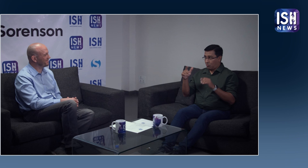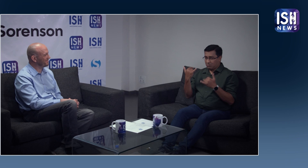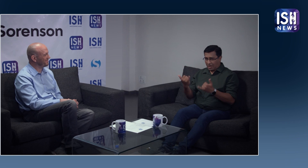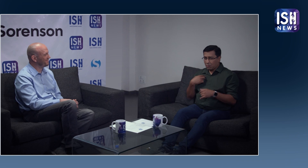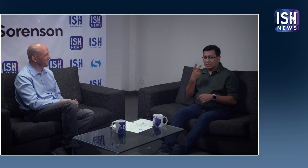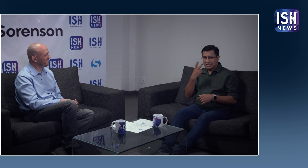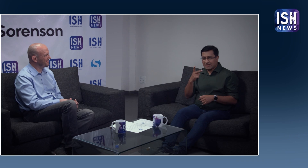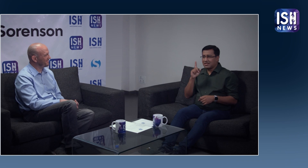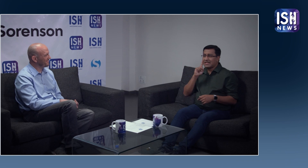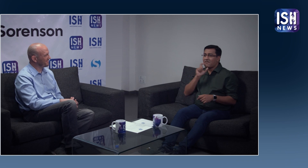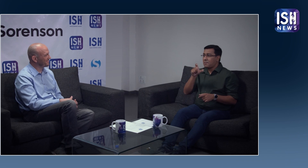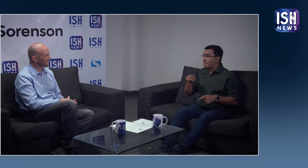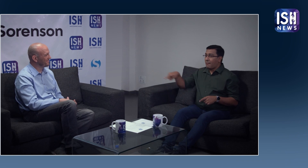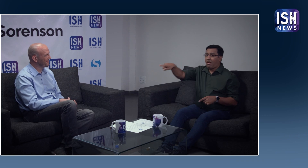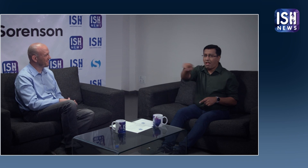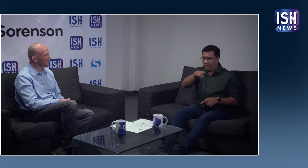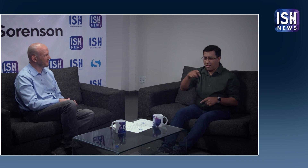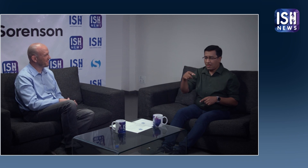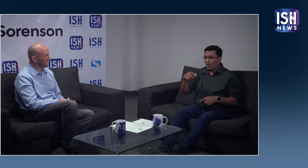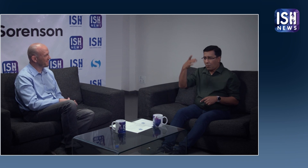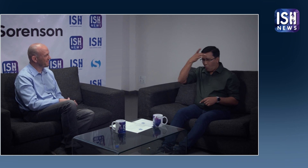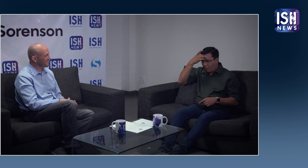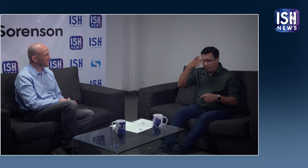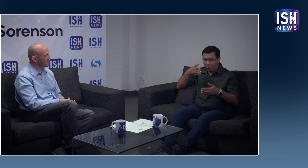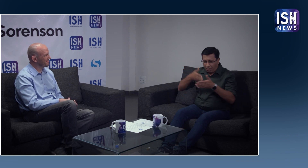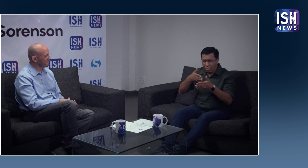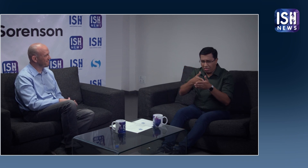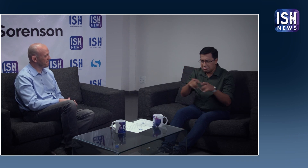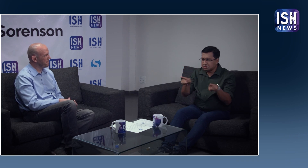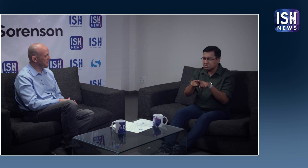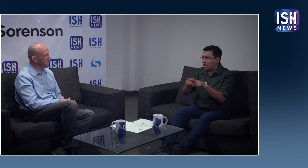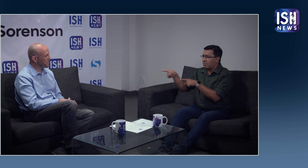Now, I see many Deaf people facing barriers just like you.